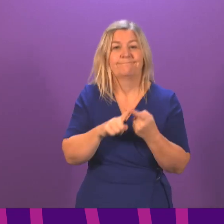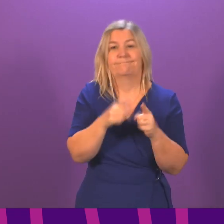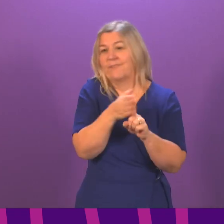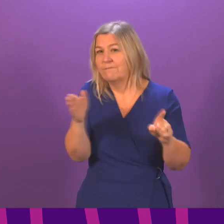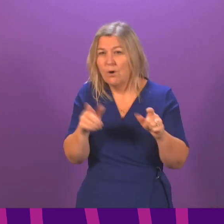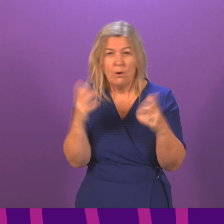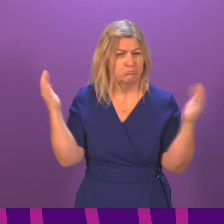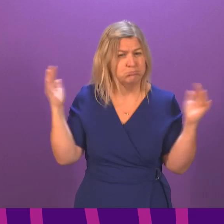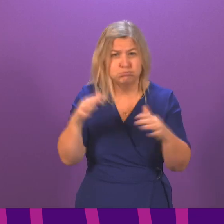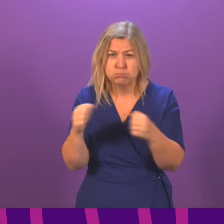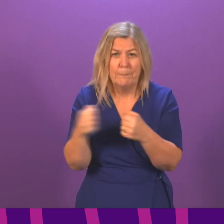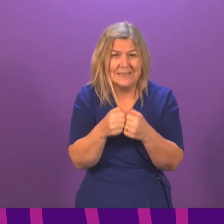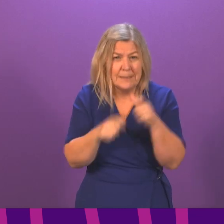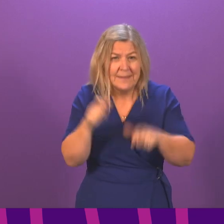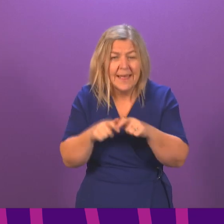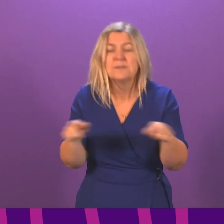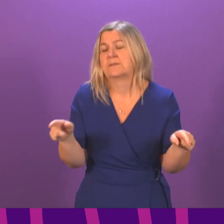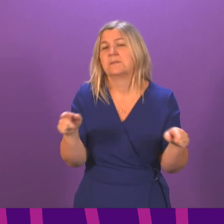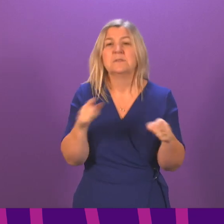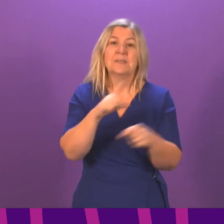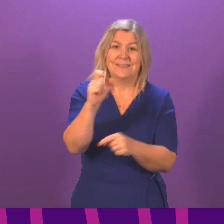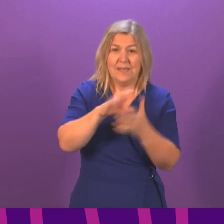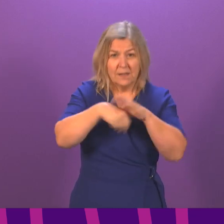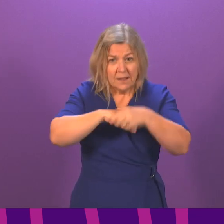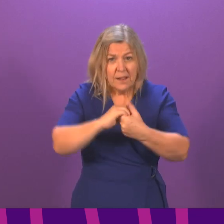clean your hands and hard surfaces, keep a 2m distance from people in other households,